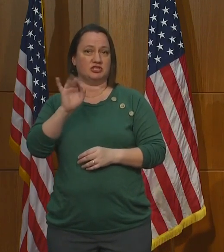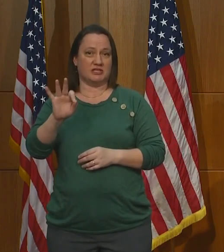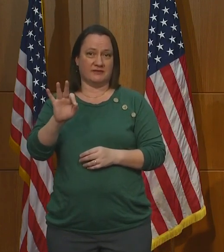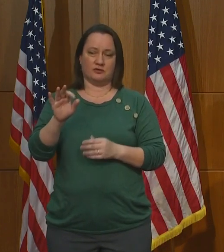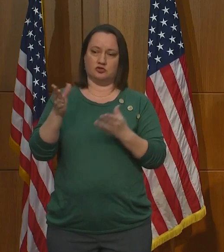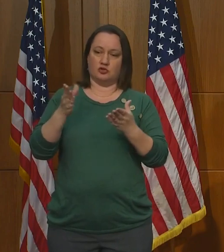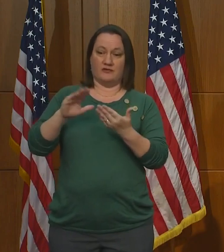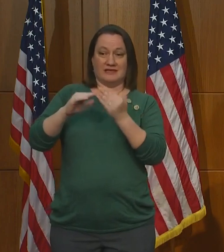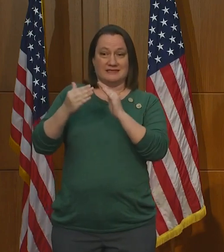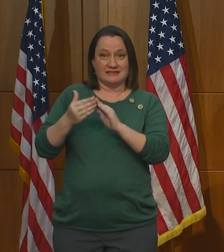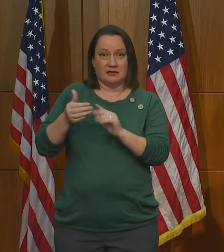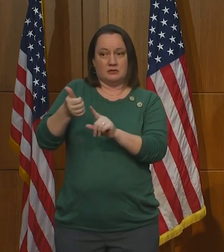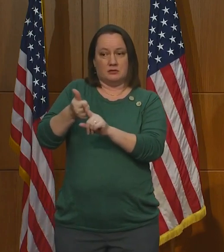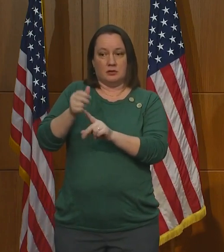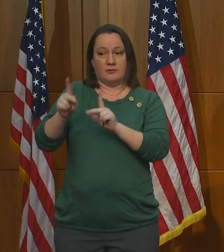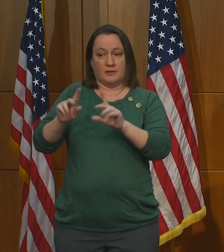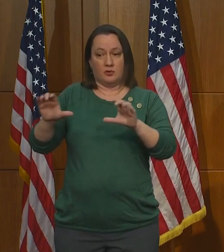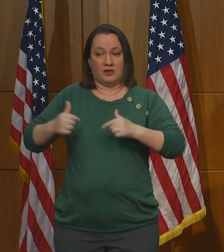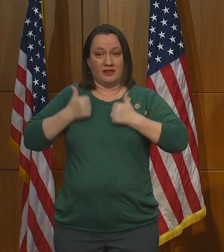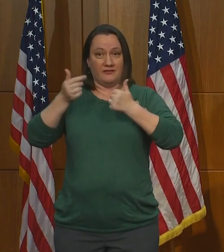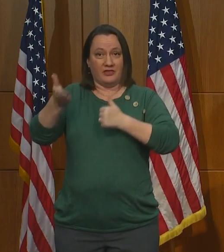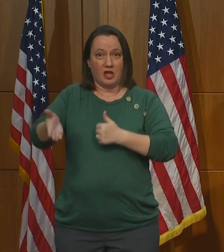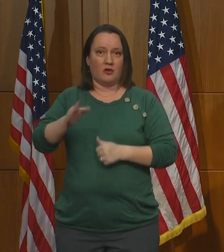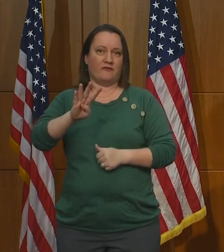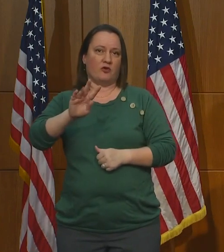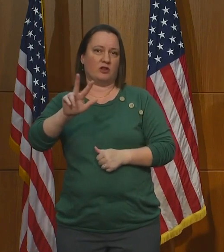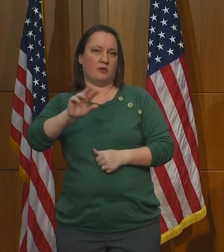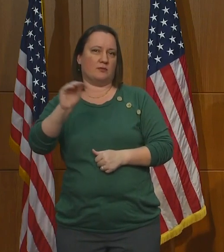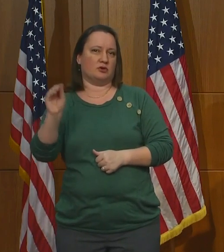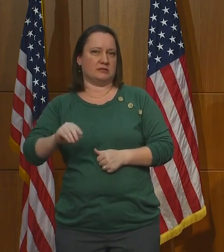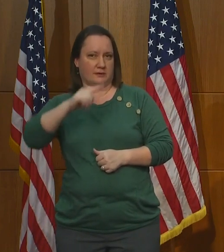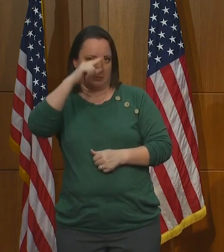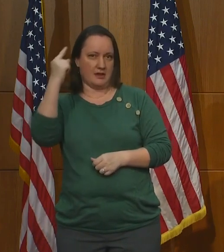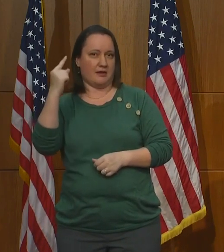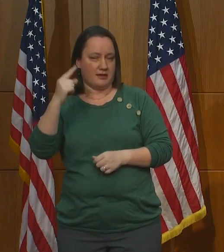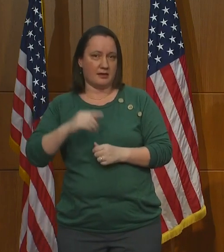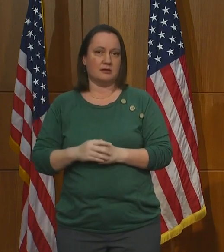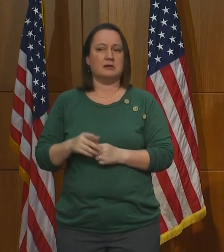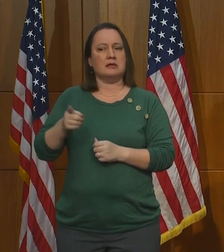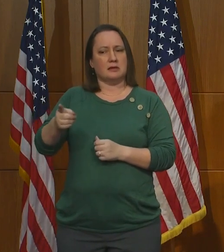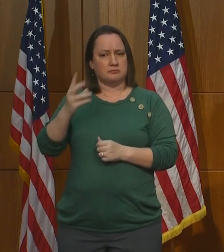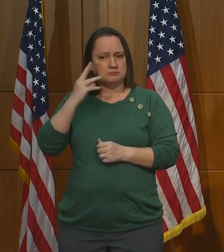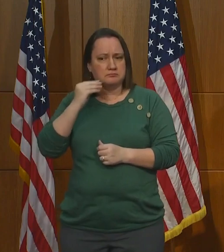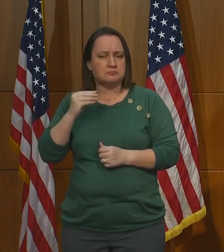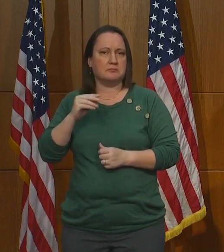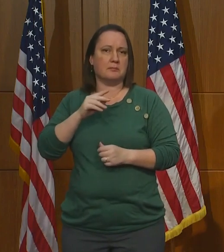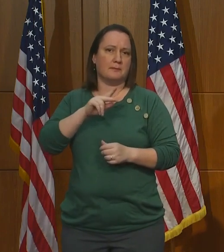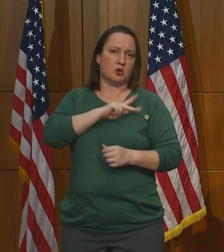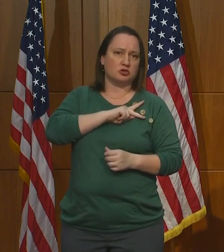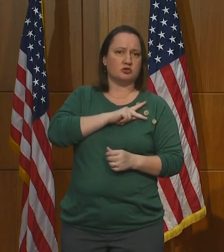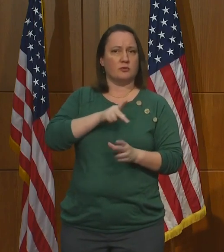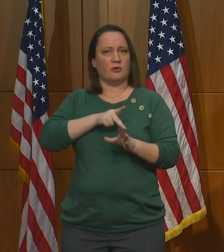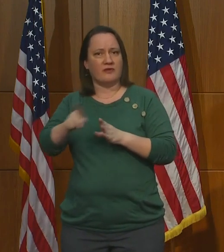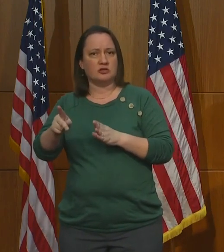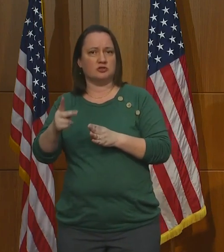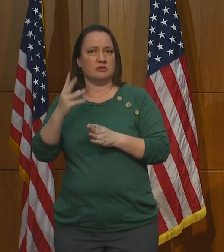BLACK POLICE CHIEF SERVING A CITY WITH A 43% BLACK POPULATION HE WILL BRING